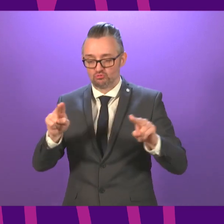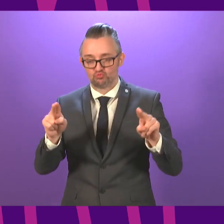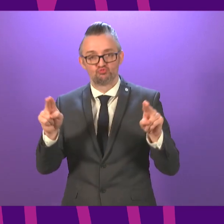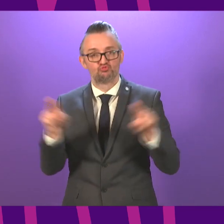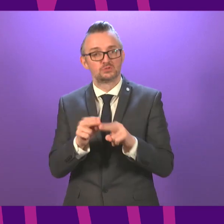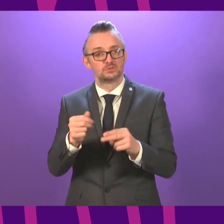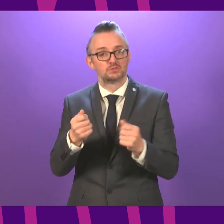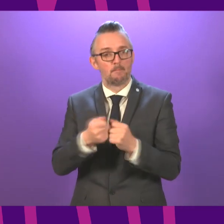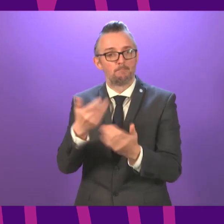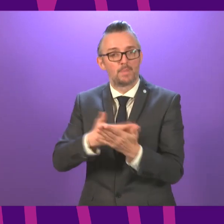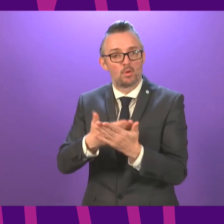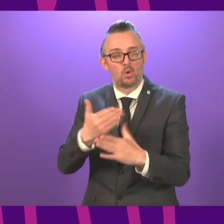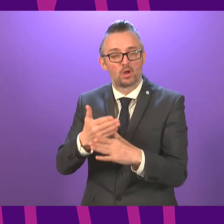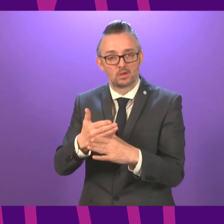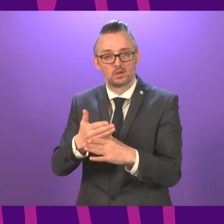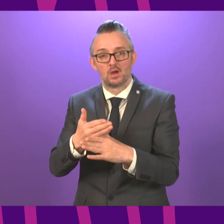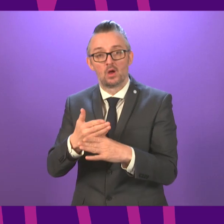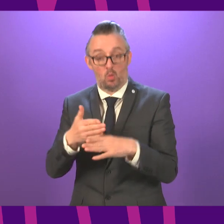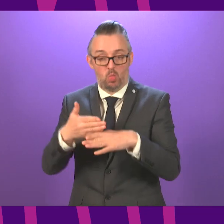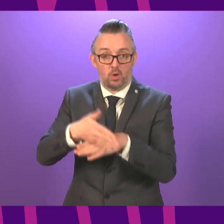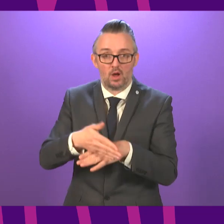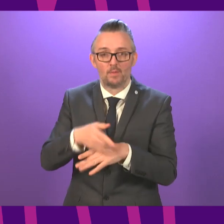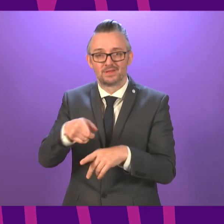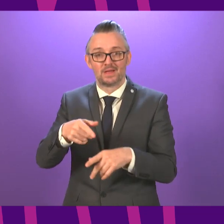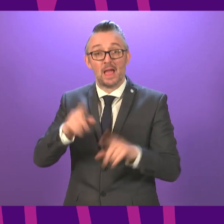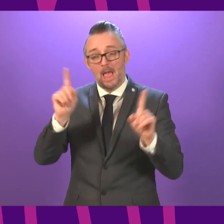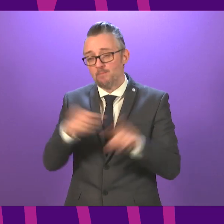but it will not be possible to reduce it. That also shows the problem of concurrent risk,